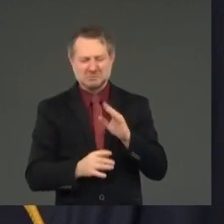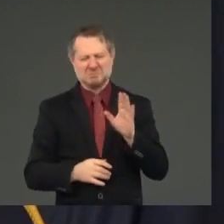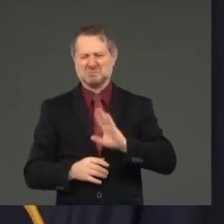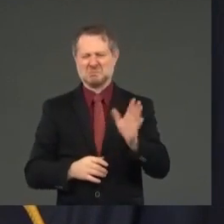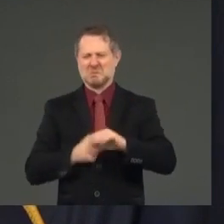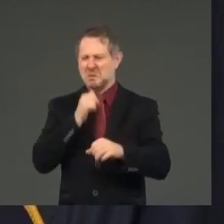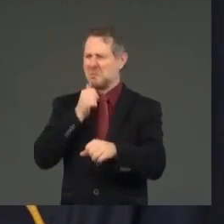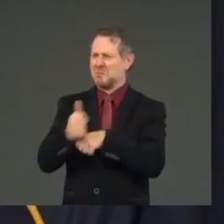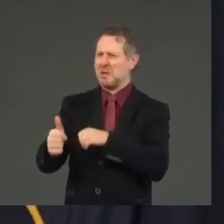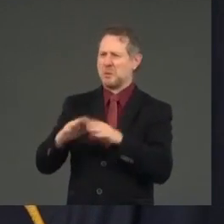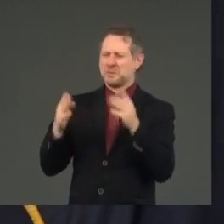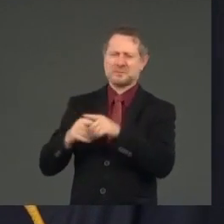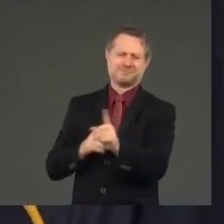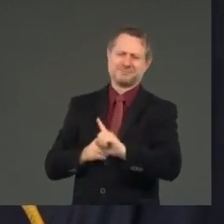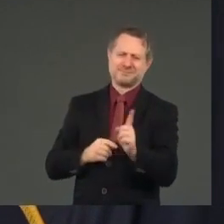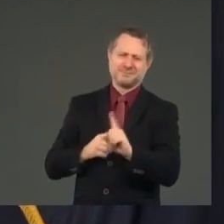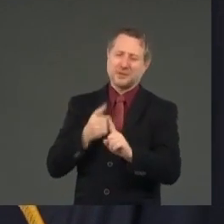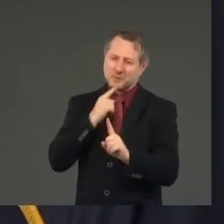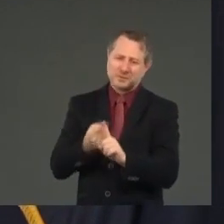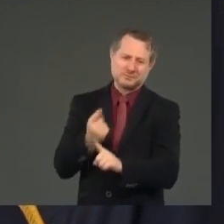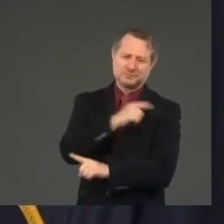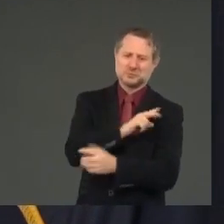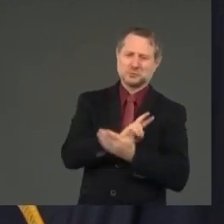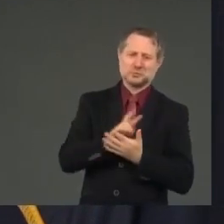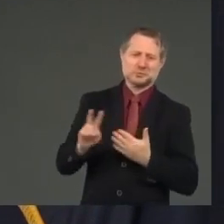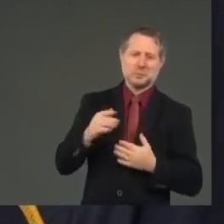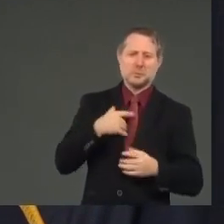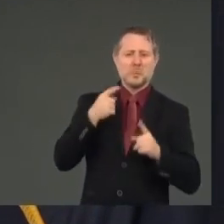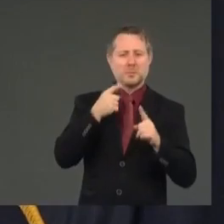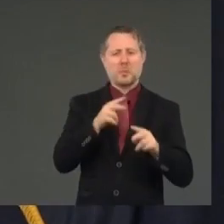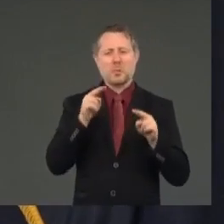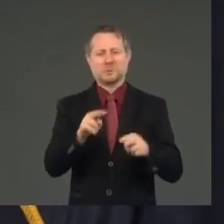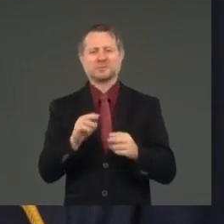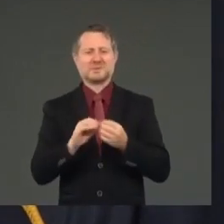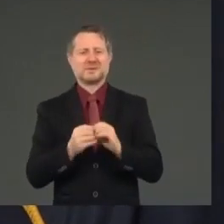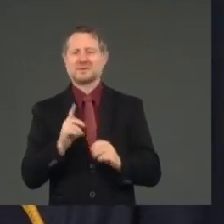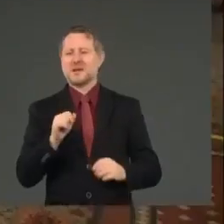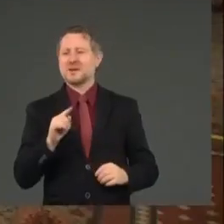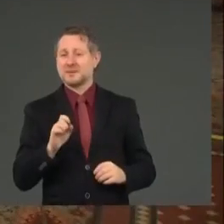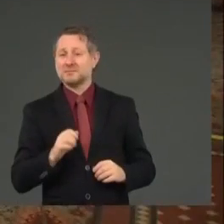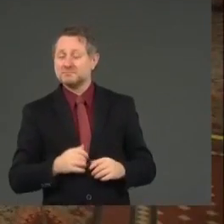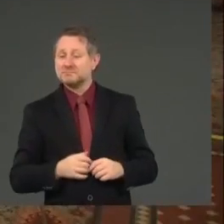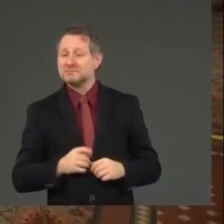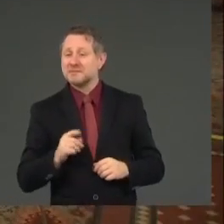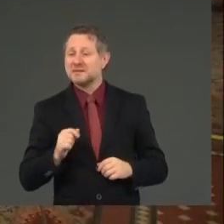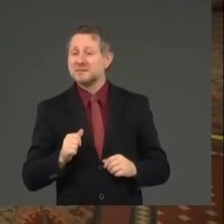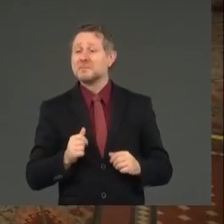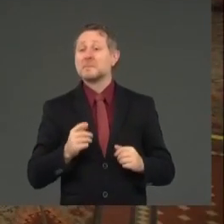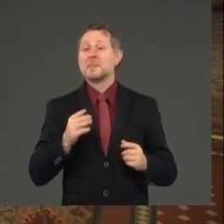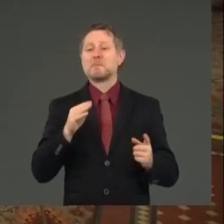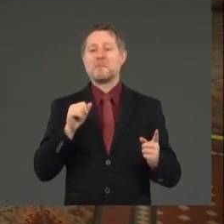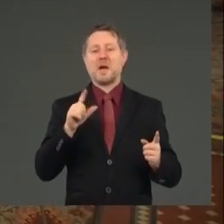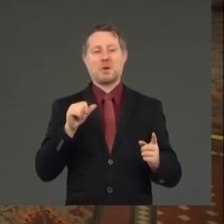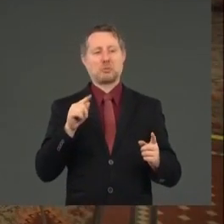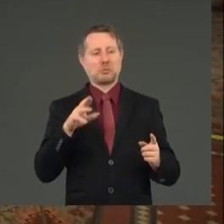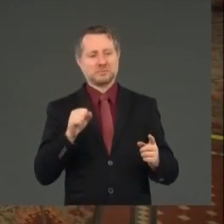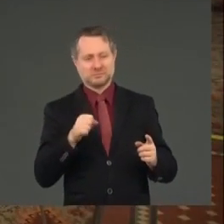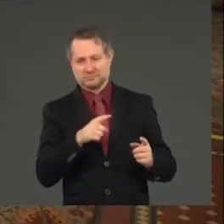SO BY DEFINITION, IT COULDN'T BE LINKED TO THE REOPENING.